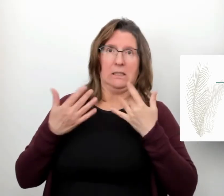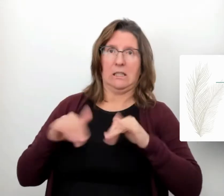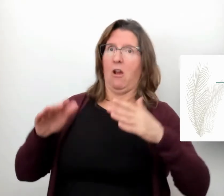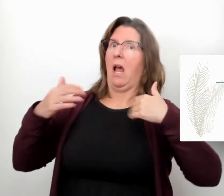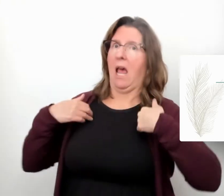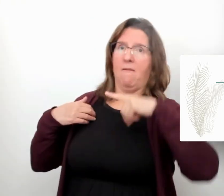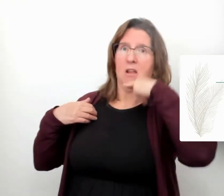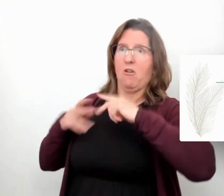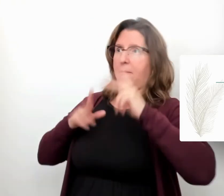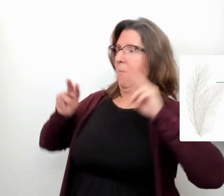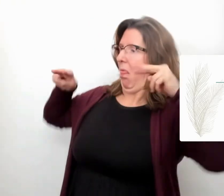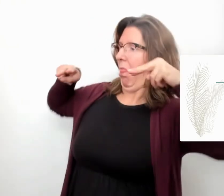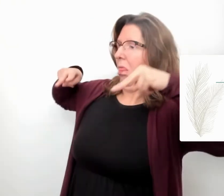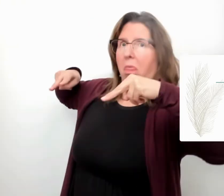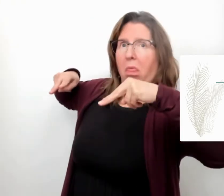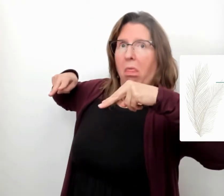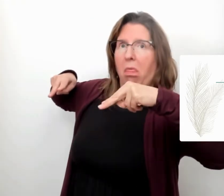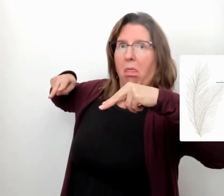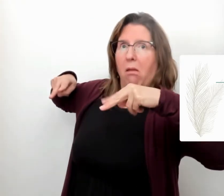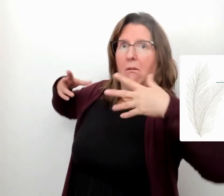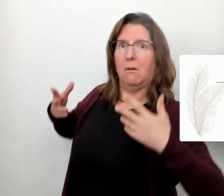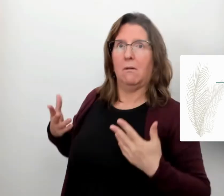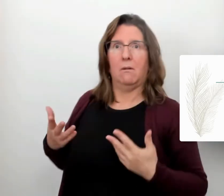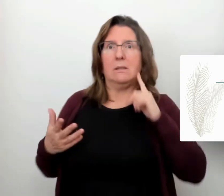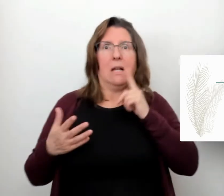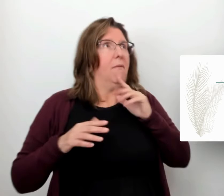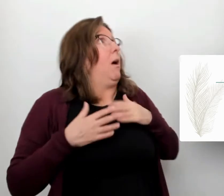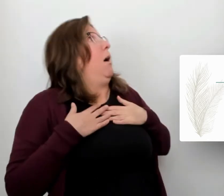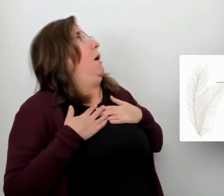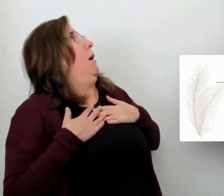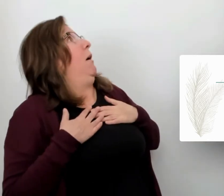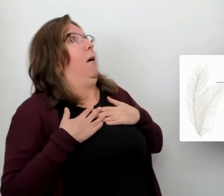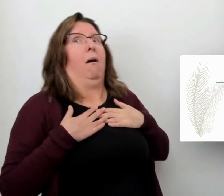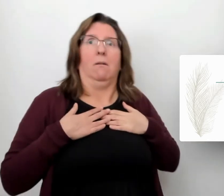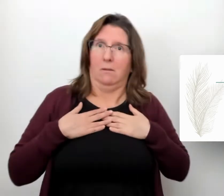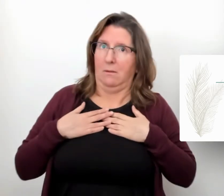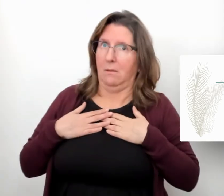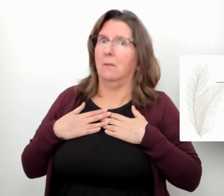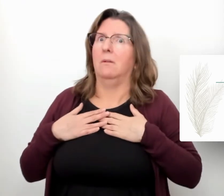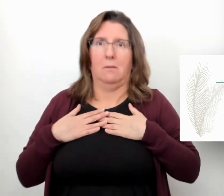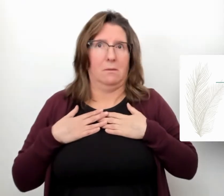That is still judgy hearing space which does not help a child feel safe.